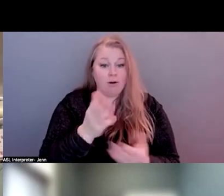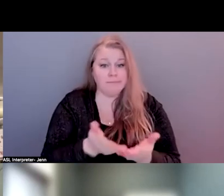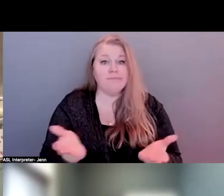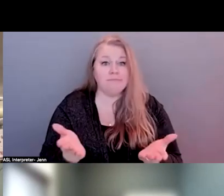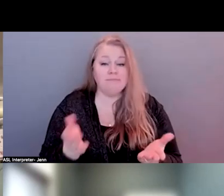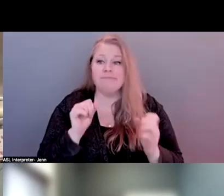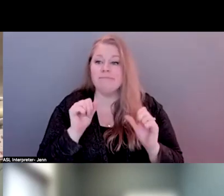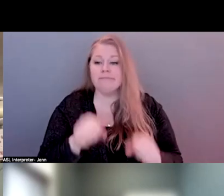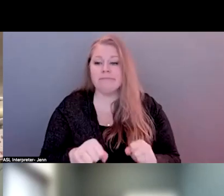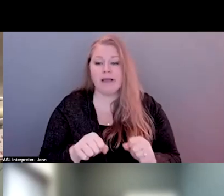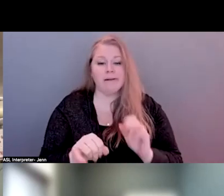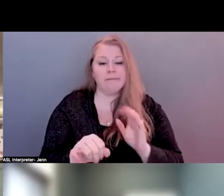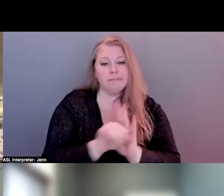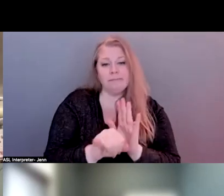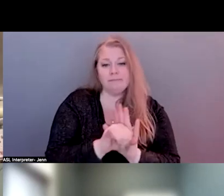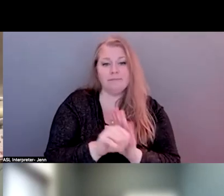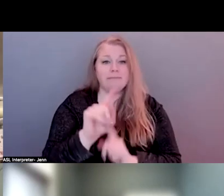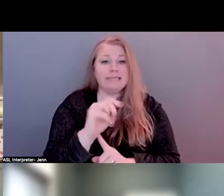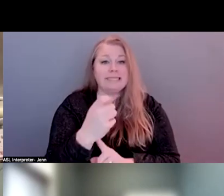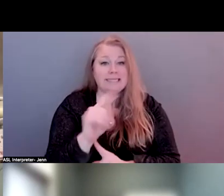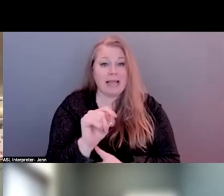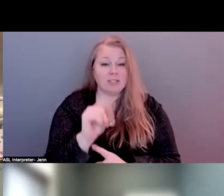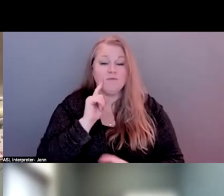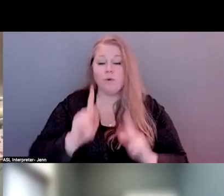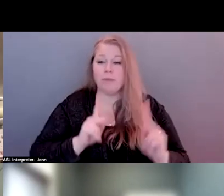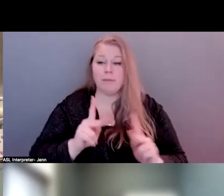identify text for people who are blind or dyslexic.